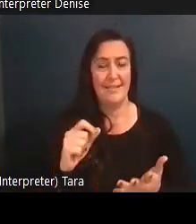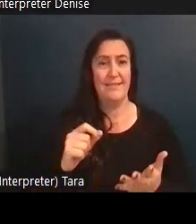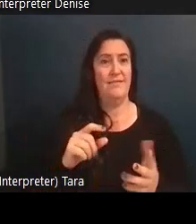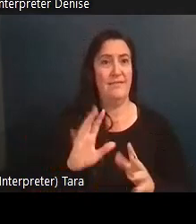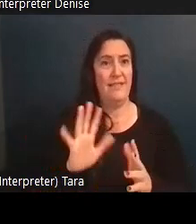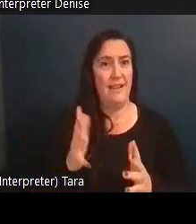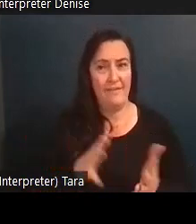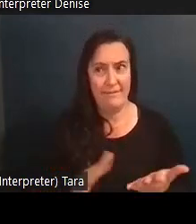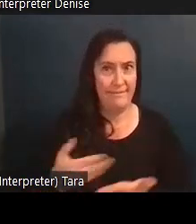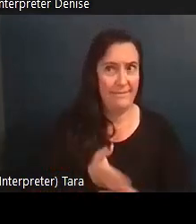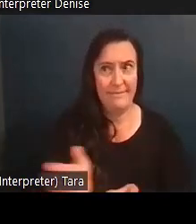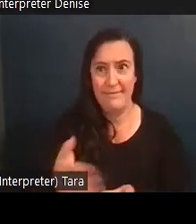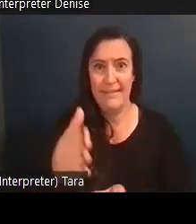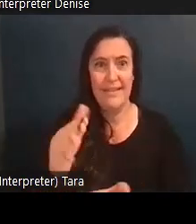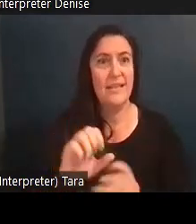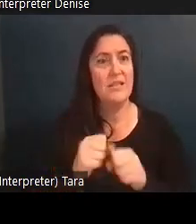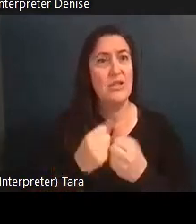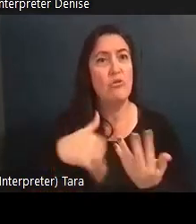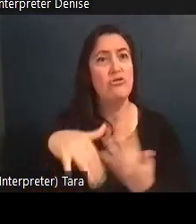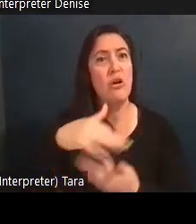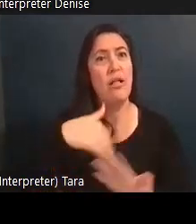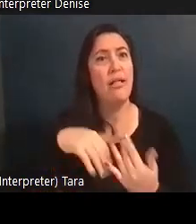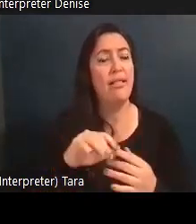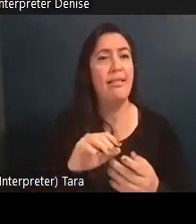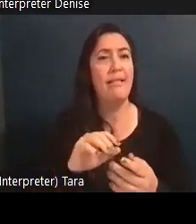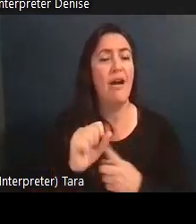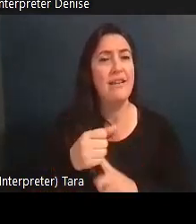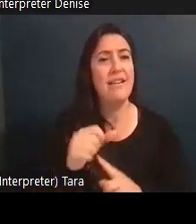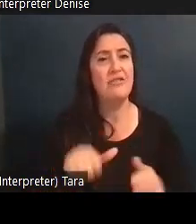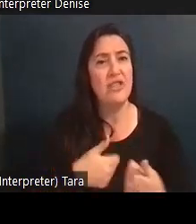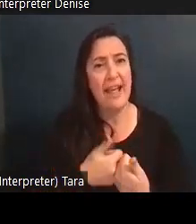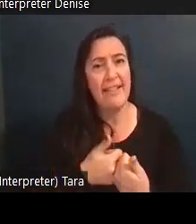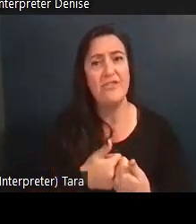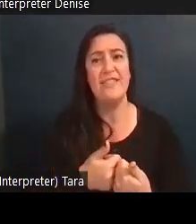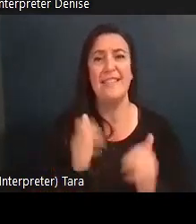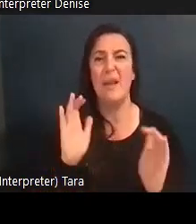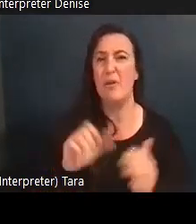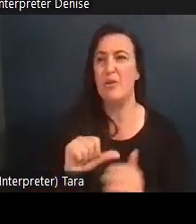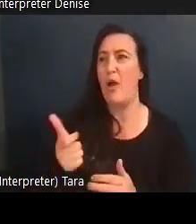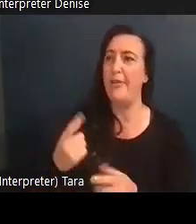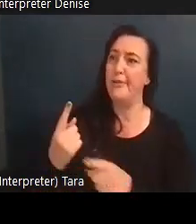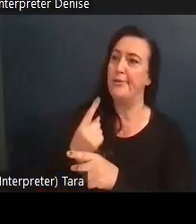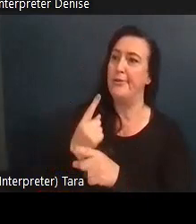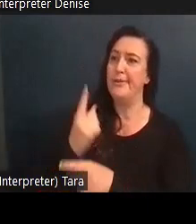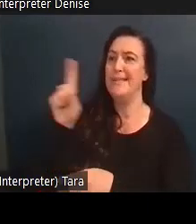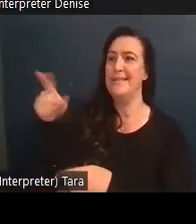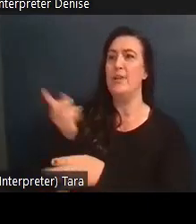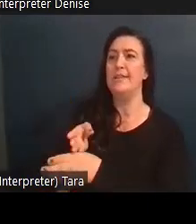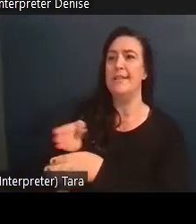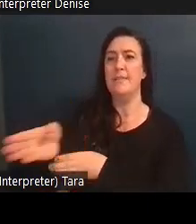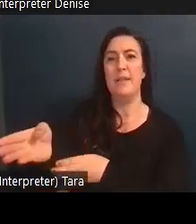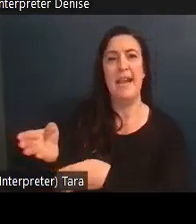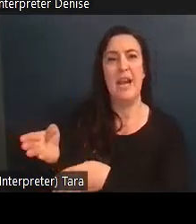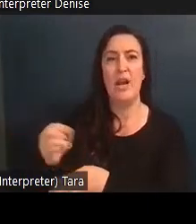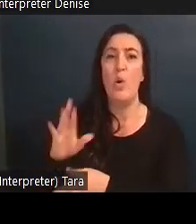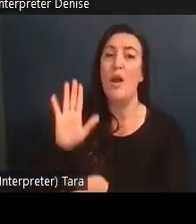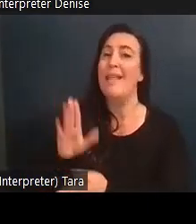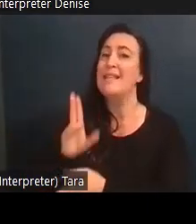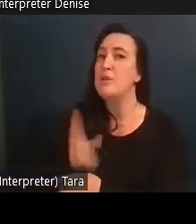context challenges relative to other more disciplinary or less participatory approaches.